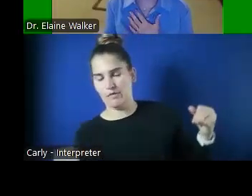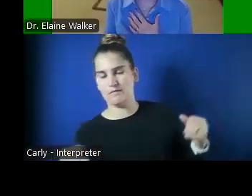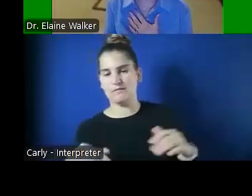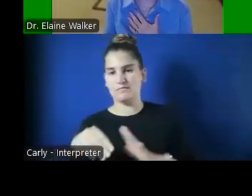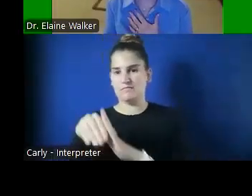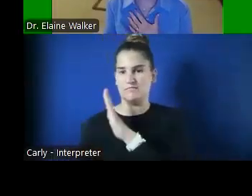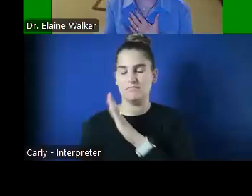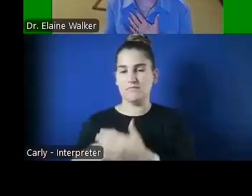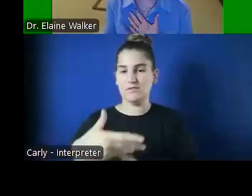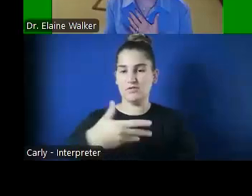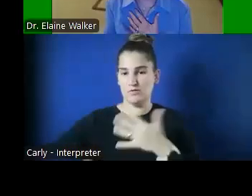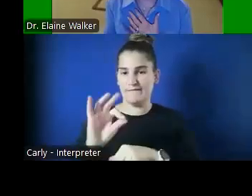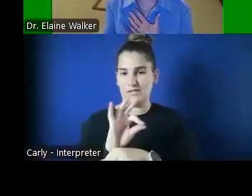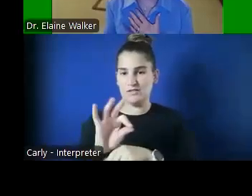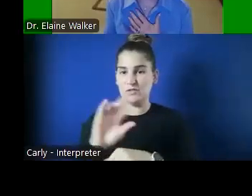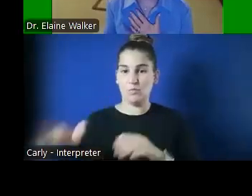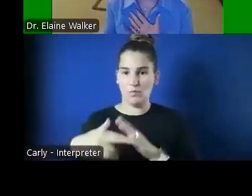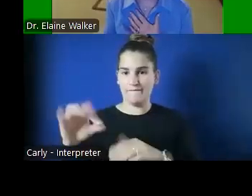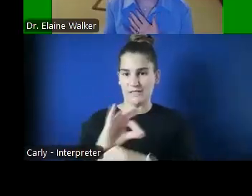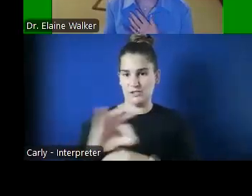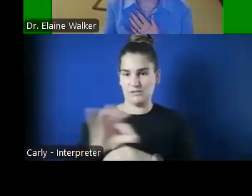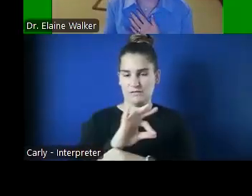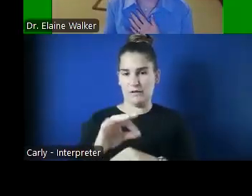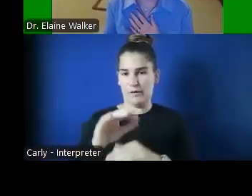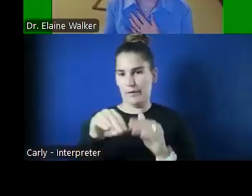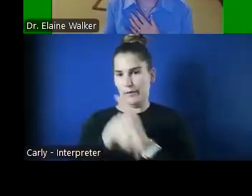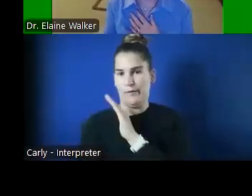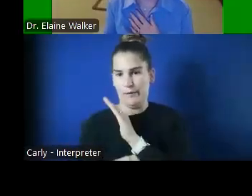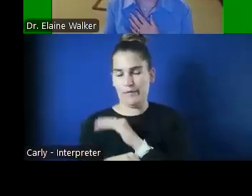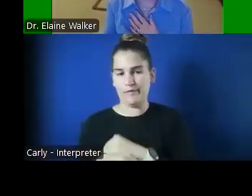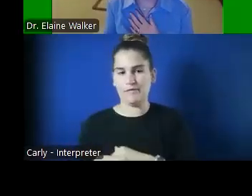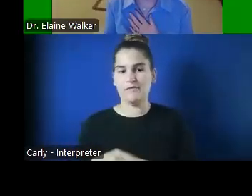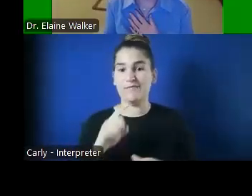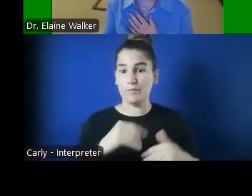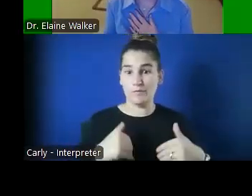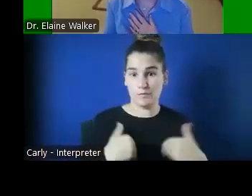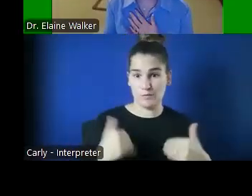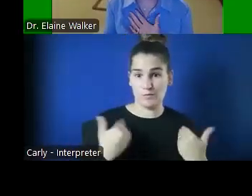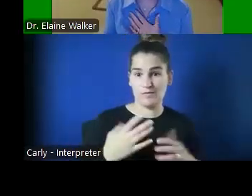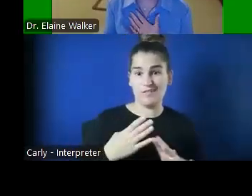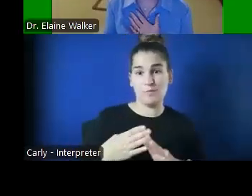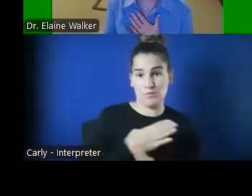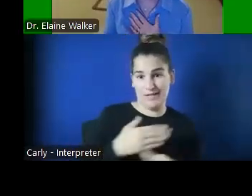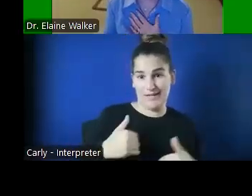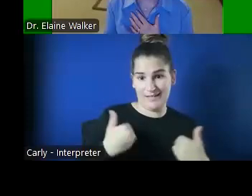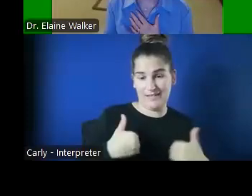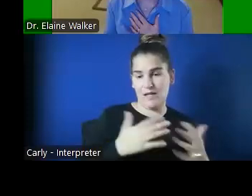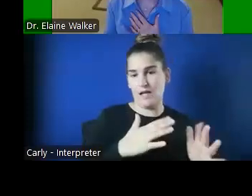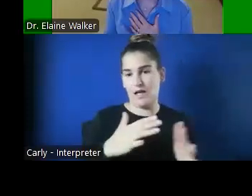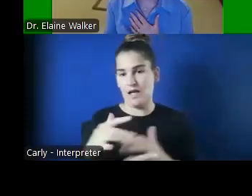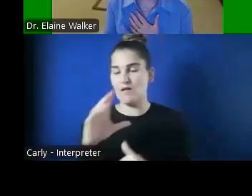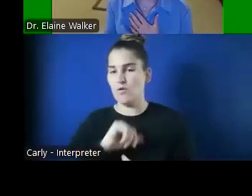and role functioning and that spanned from adolescence pre-adolescence into the 20s the